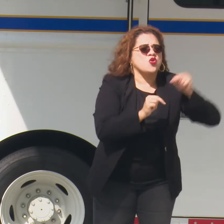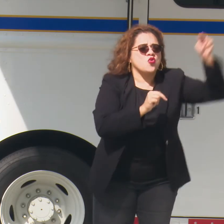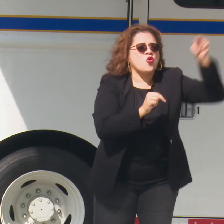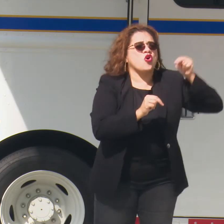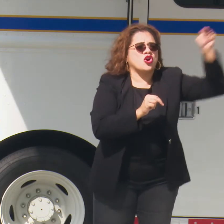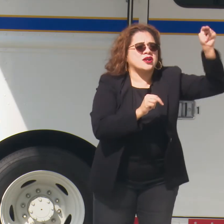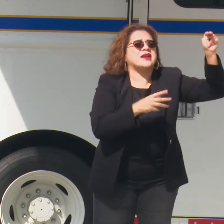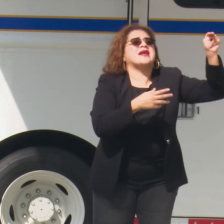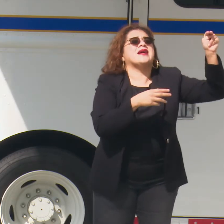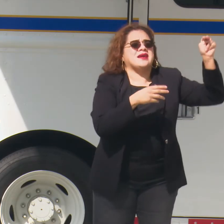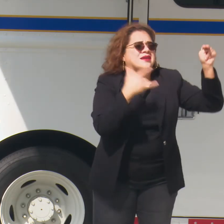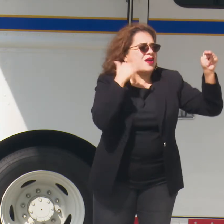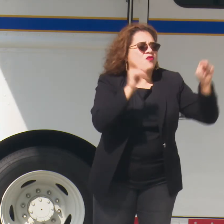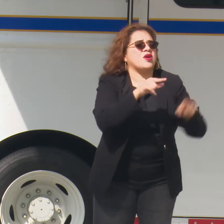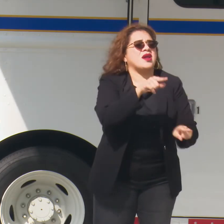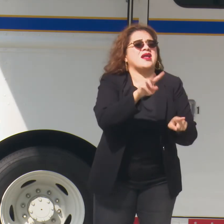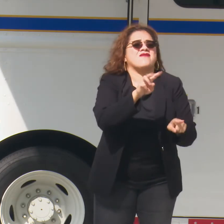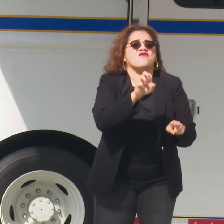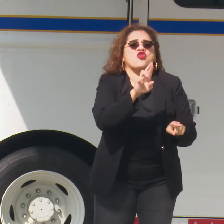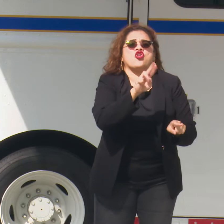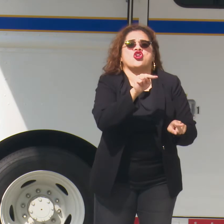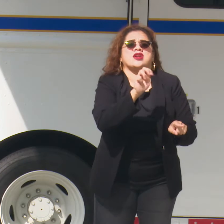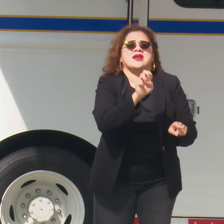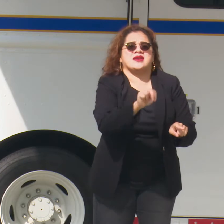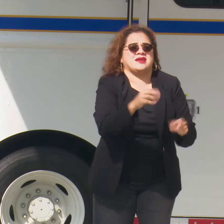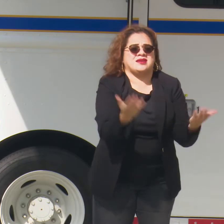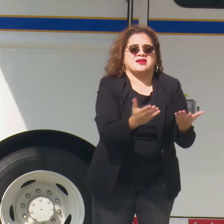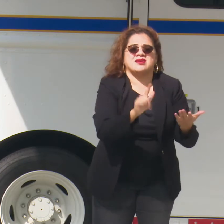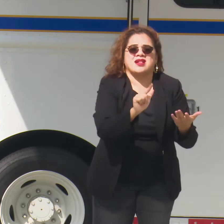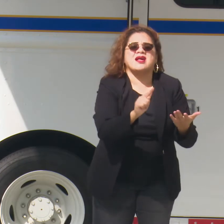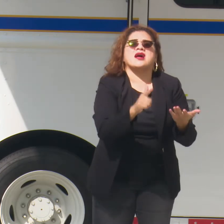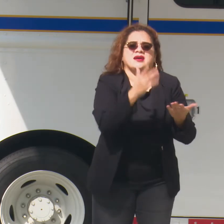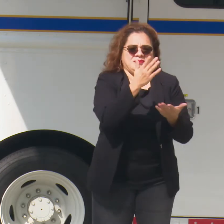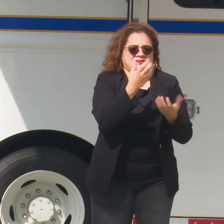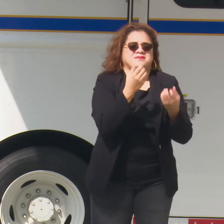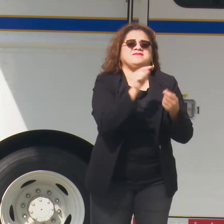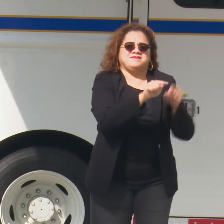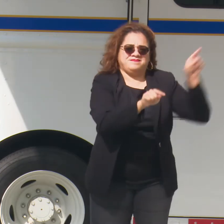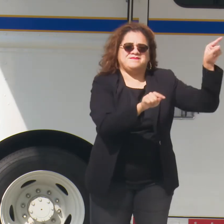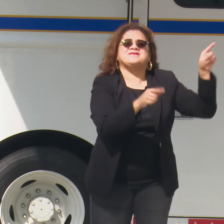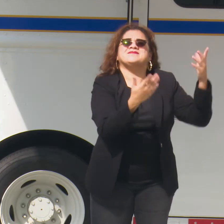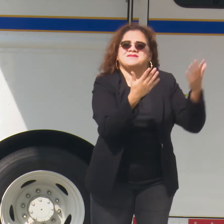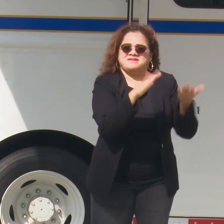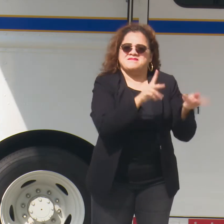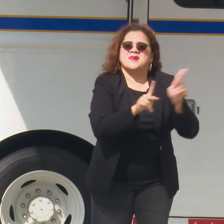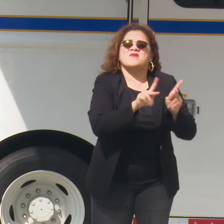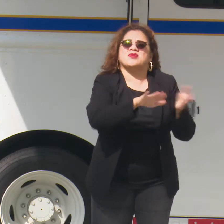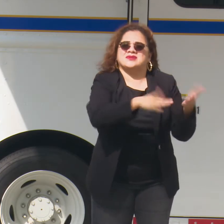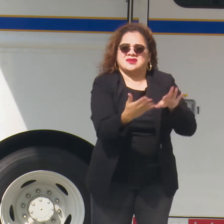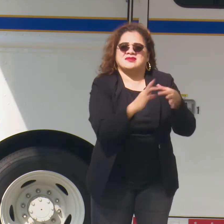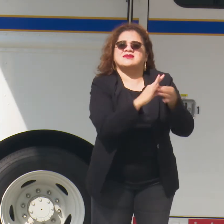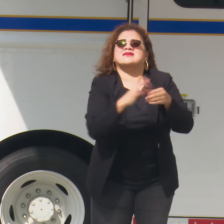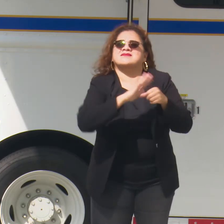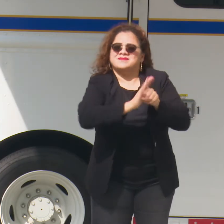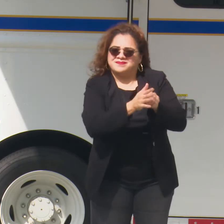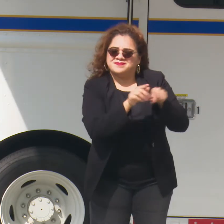where people have died, and we cannot have that any longer as a state of California. And I encourage workers, parents, students,